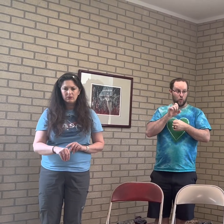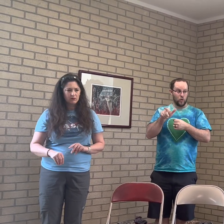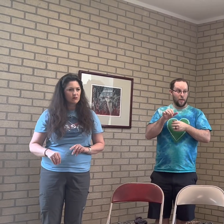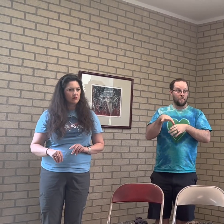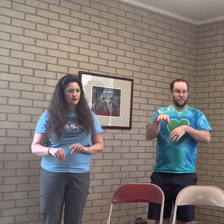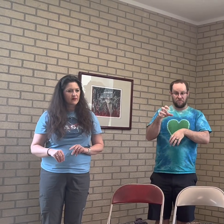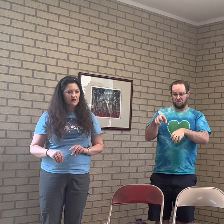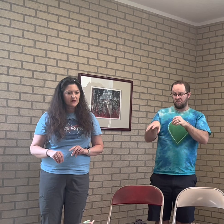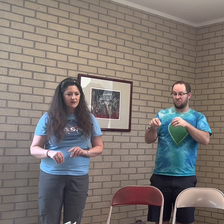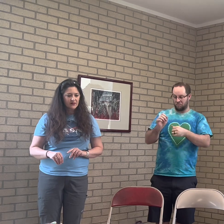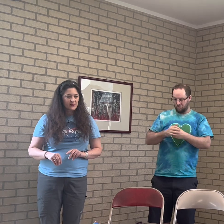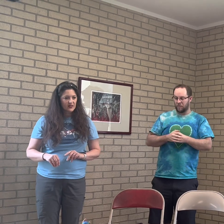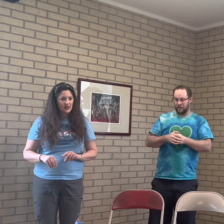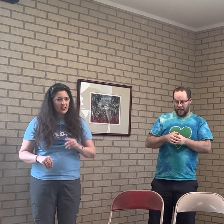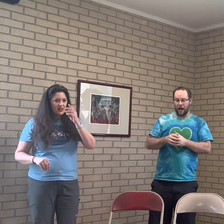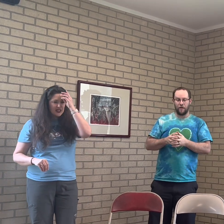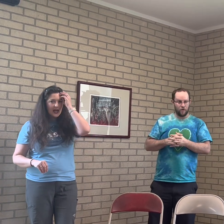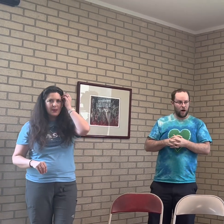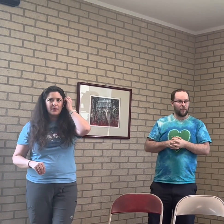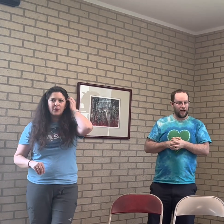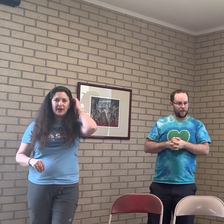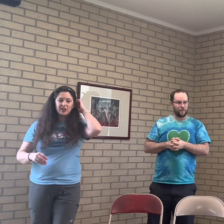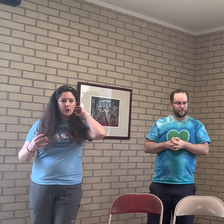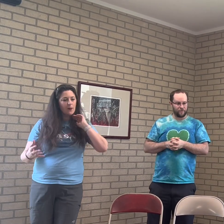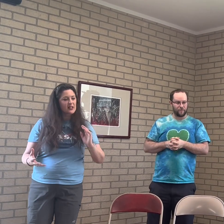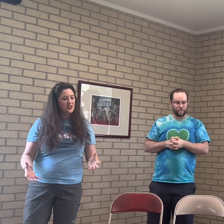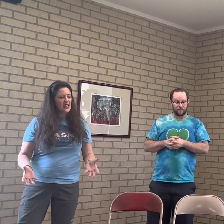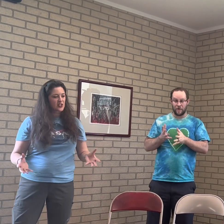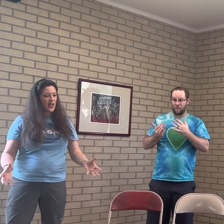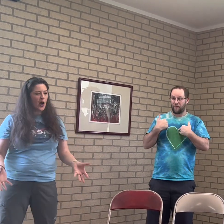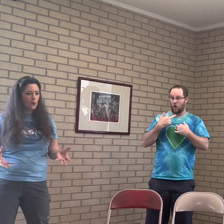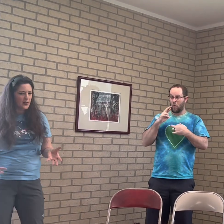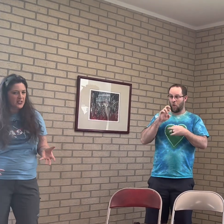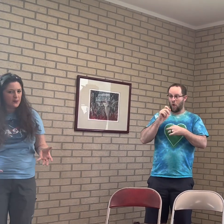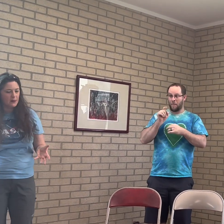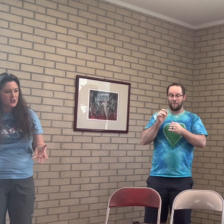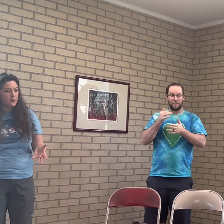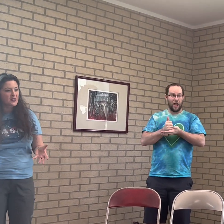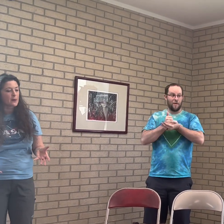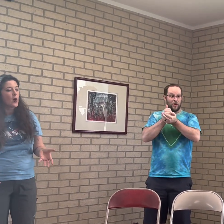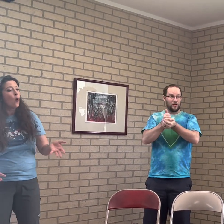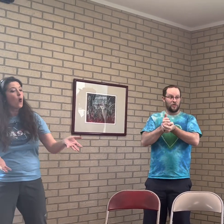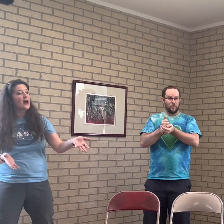What if we had these robots to actually help us to scoop these up?